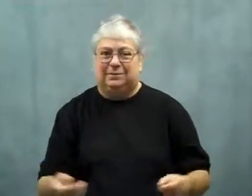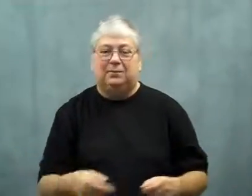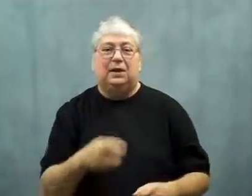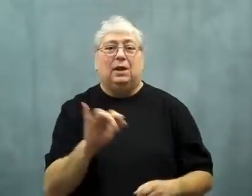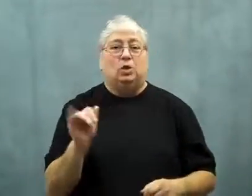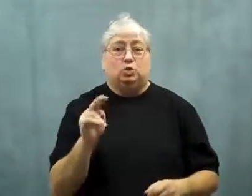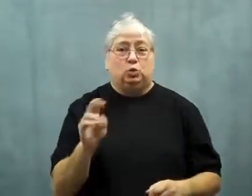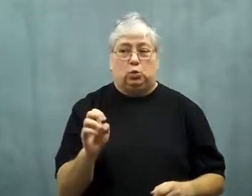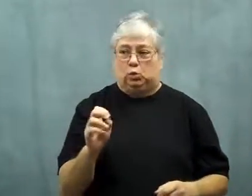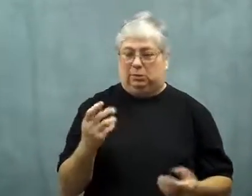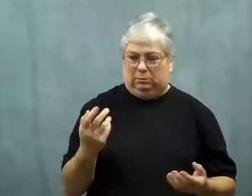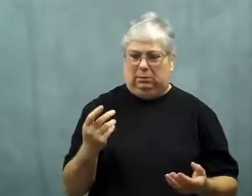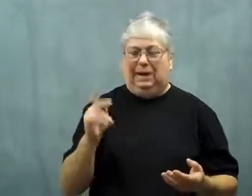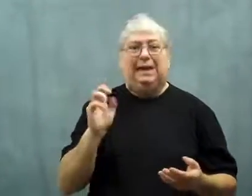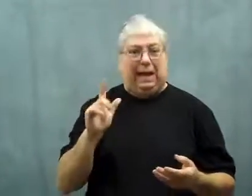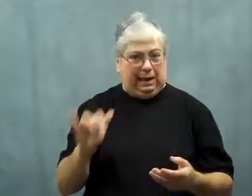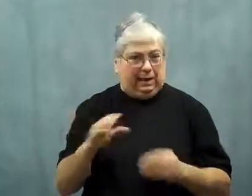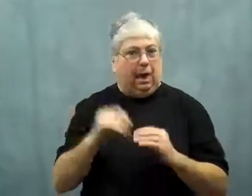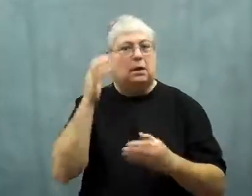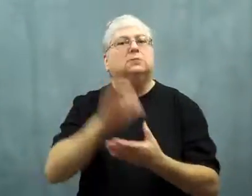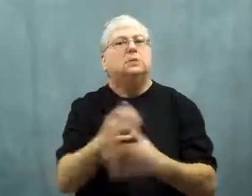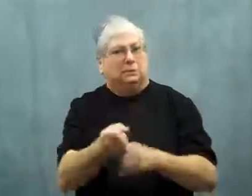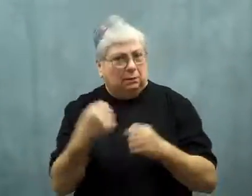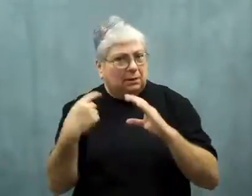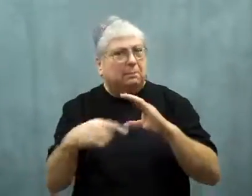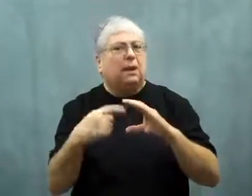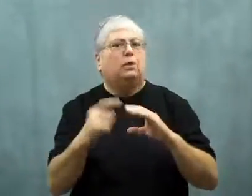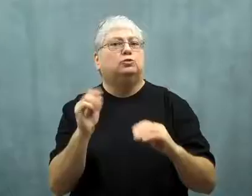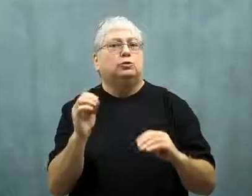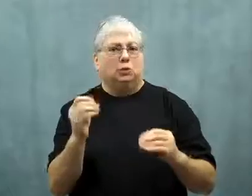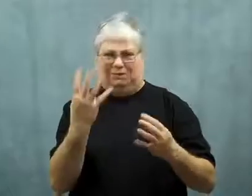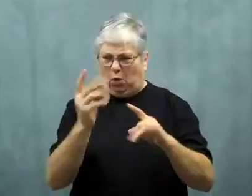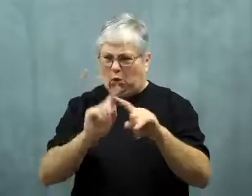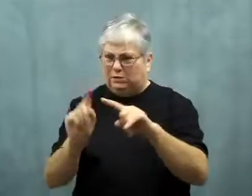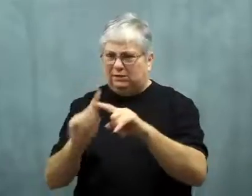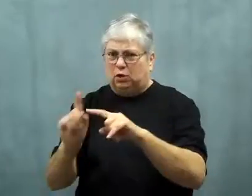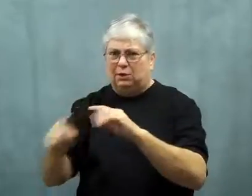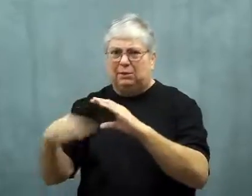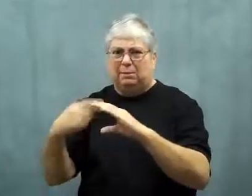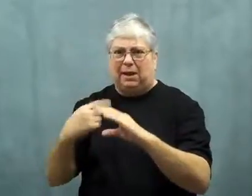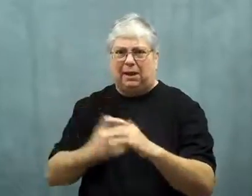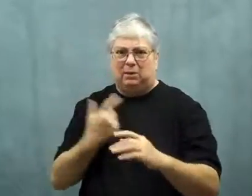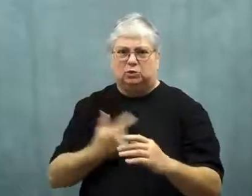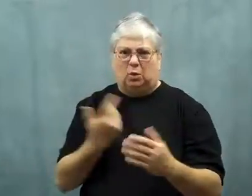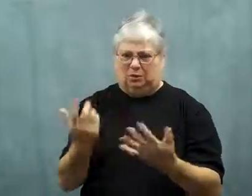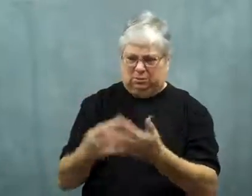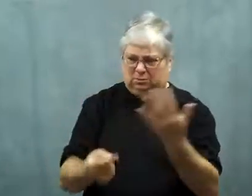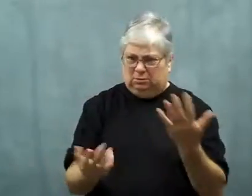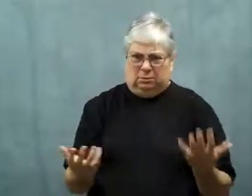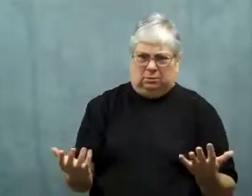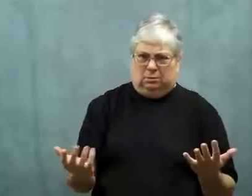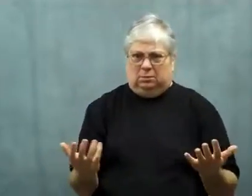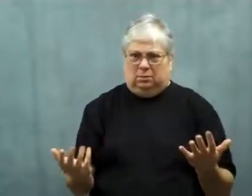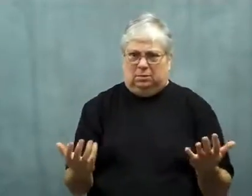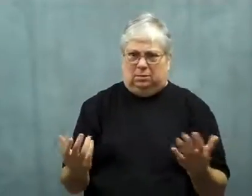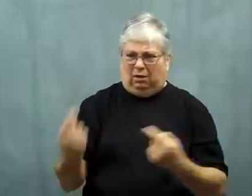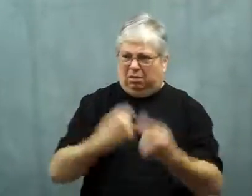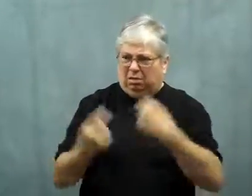In June, Kelley and her husband also started getting emails from four addresses.